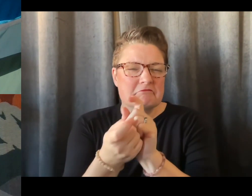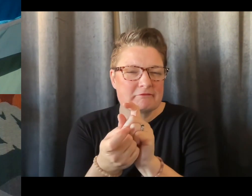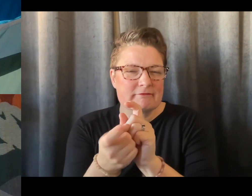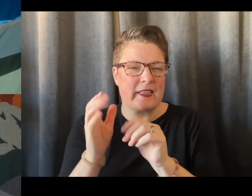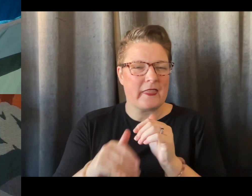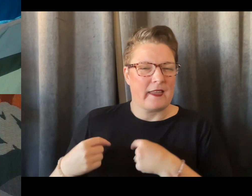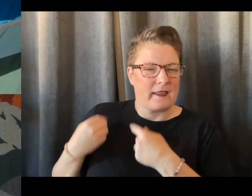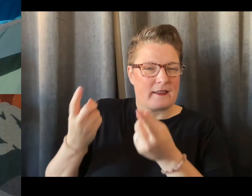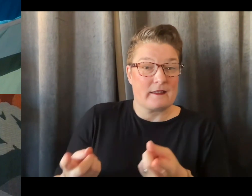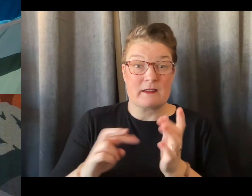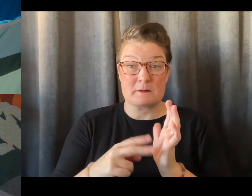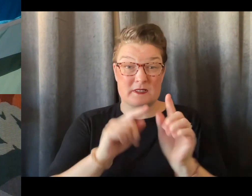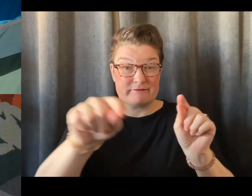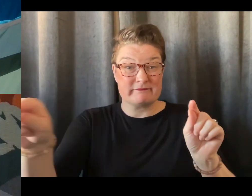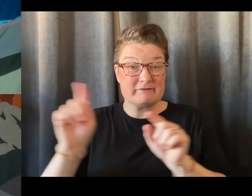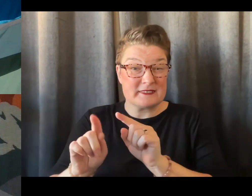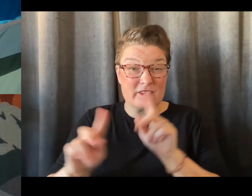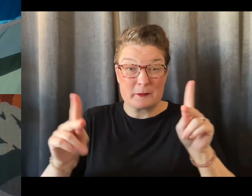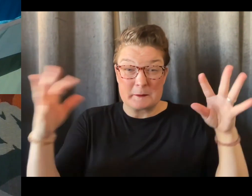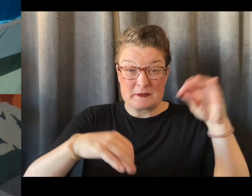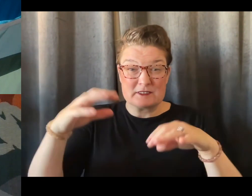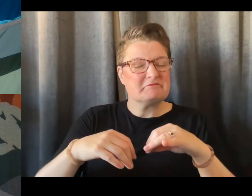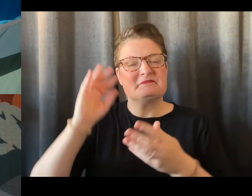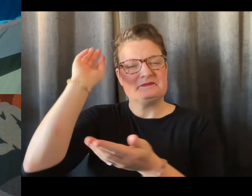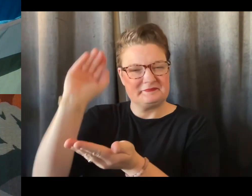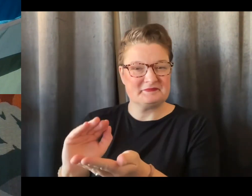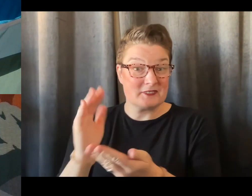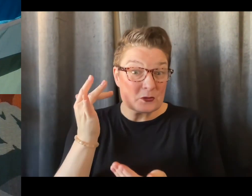It won't have all the different contributors, we had limited financing